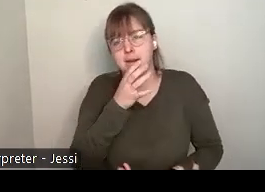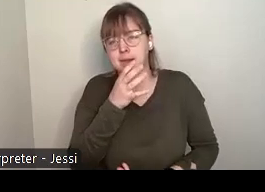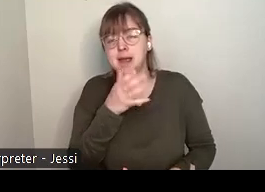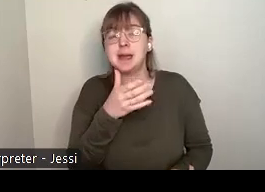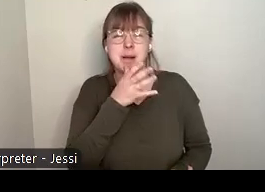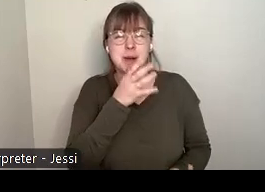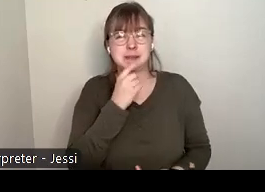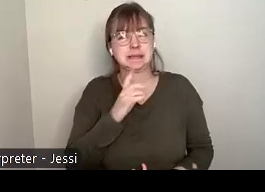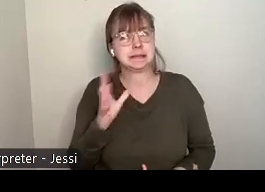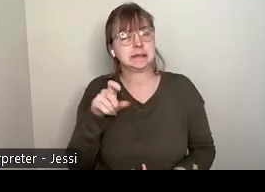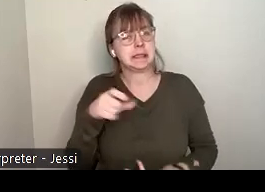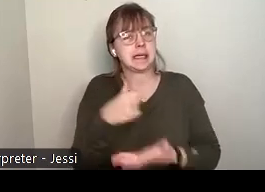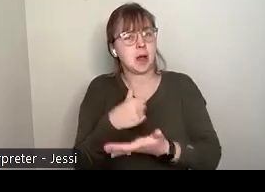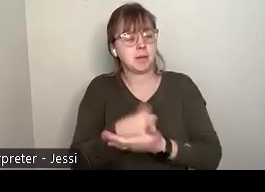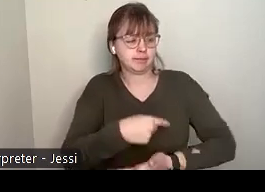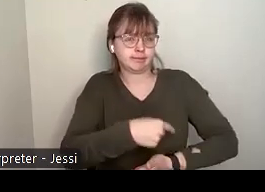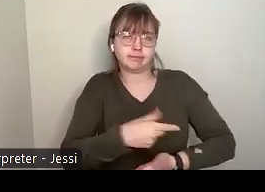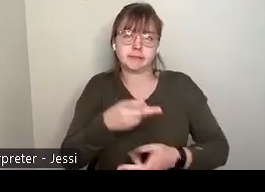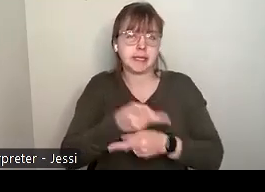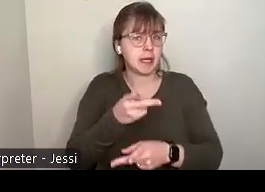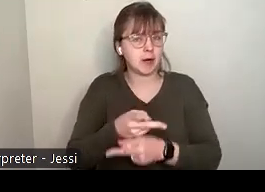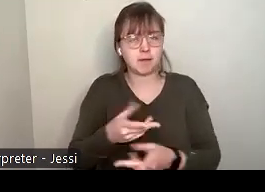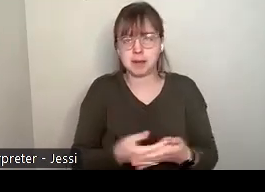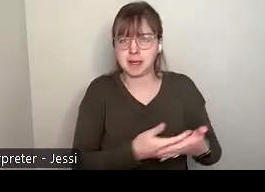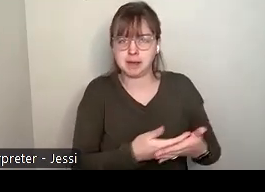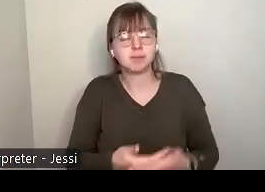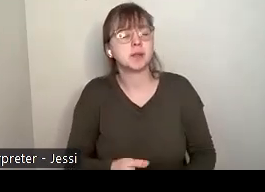with child care so the nurse con connects her with the social worker in the practice to help